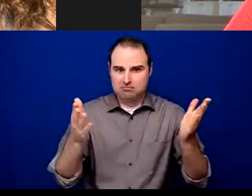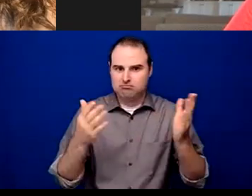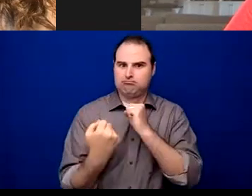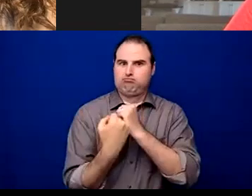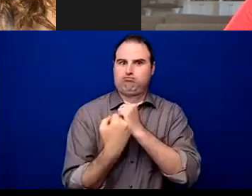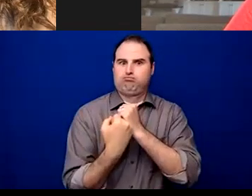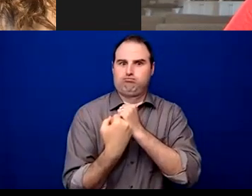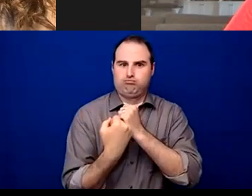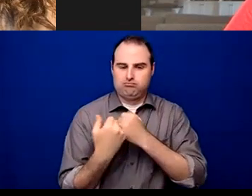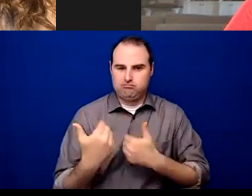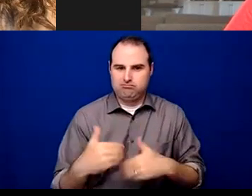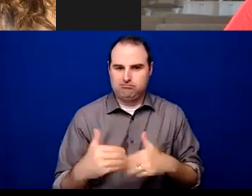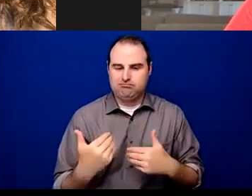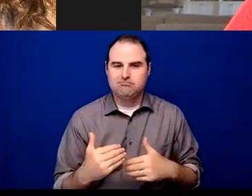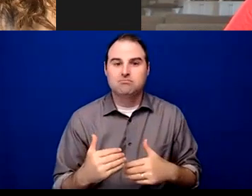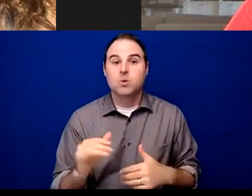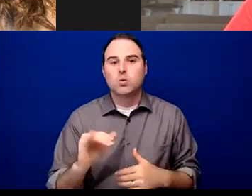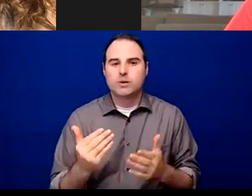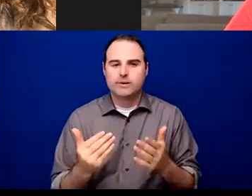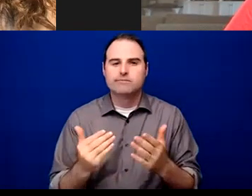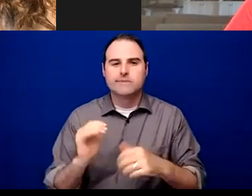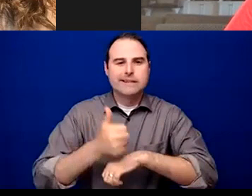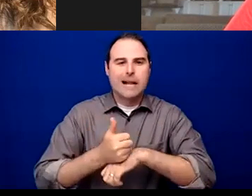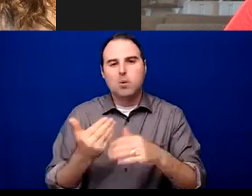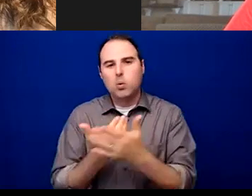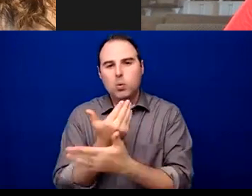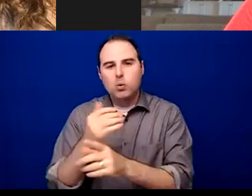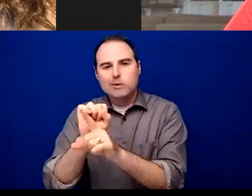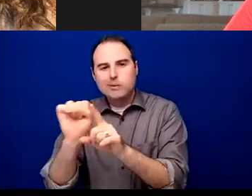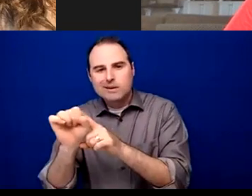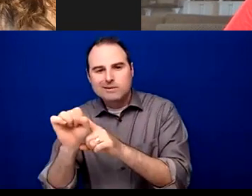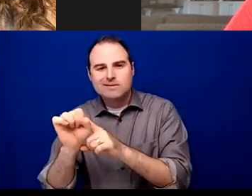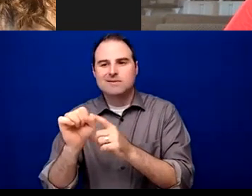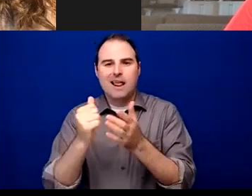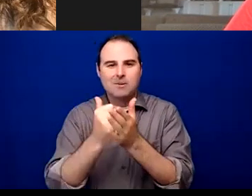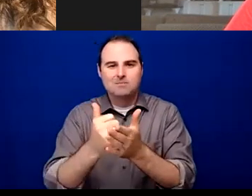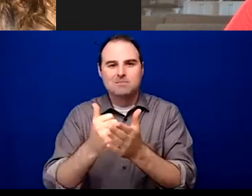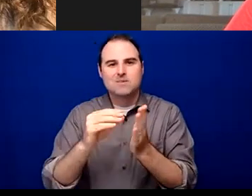And I think that I was able to share some ideas on how we can,